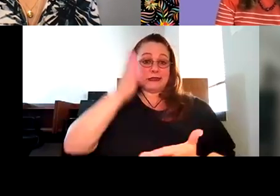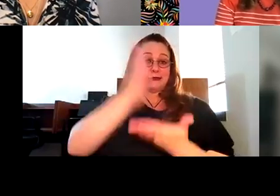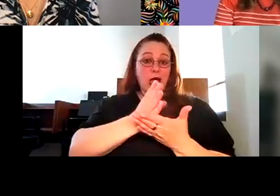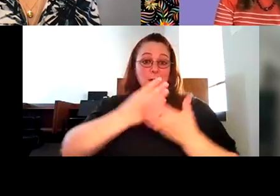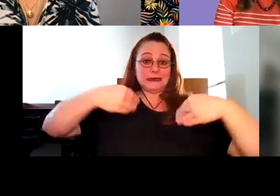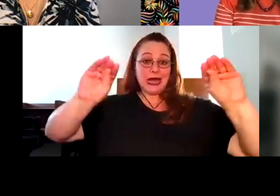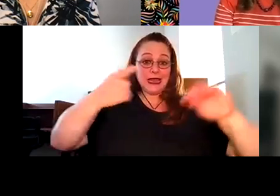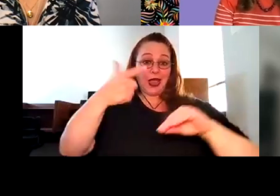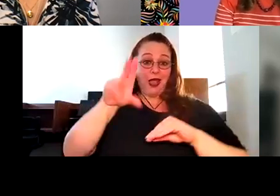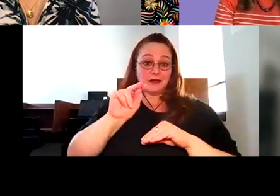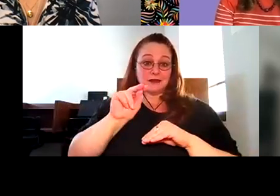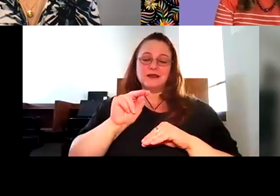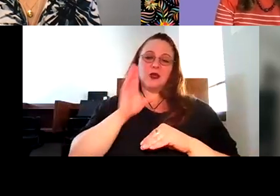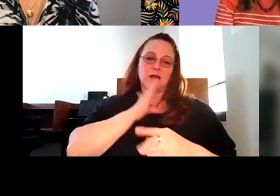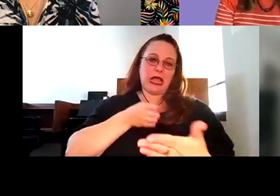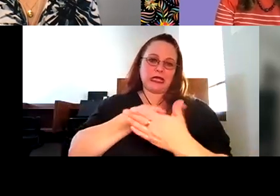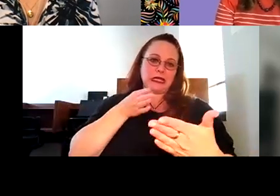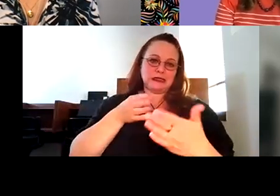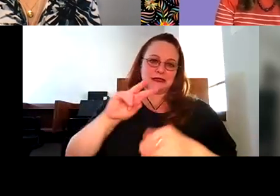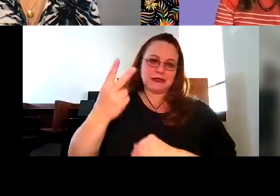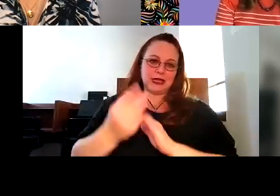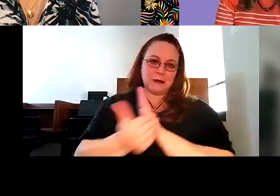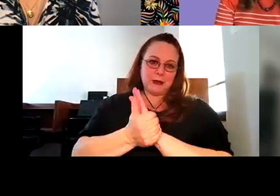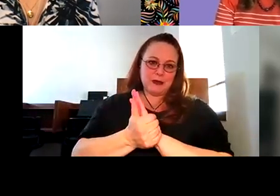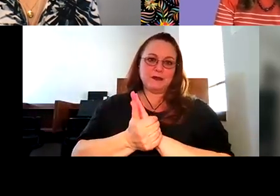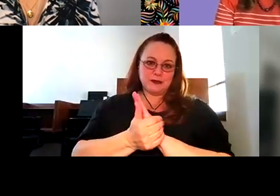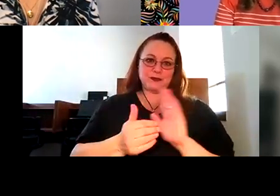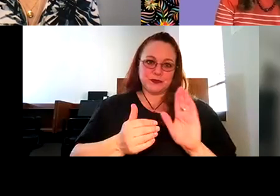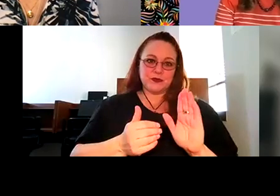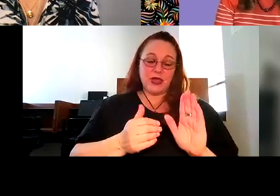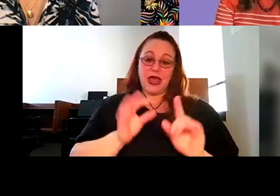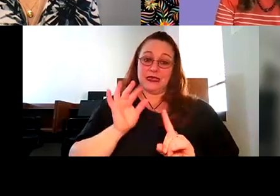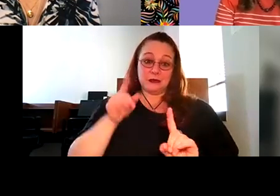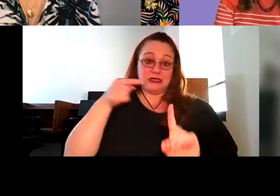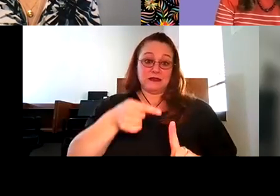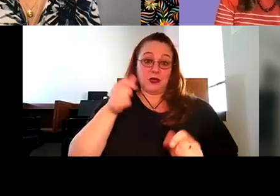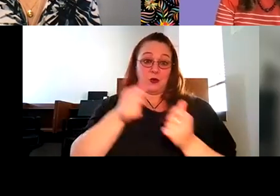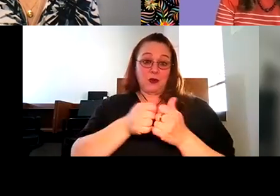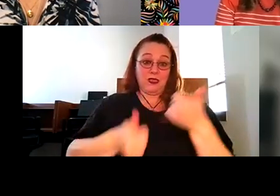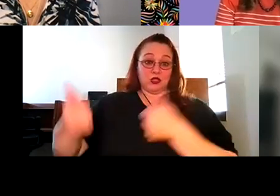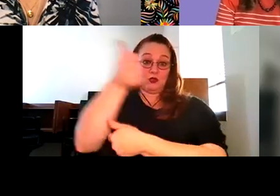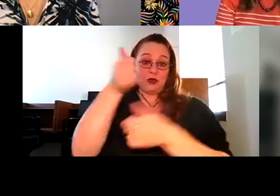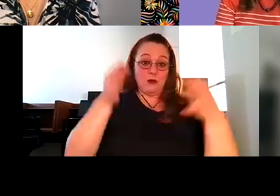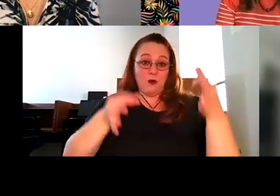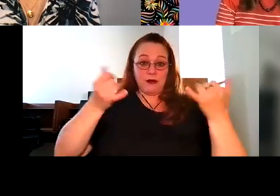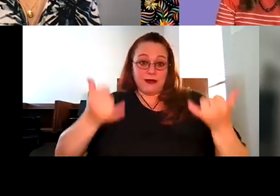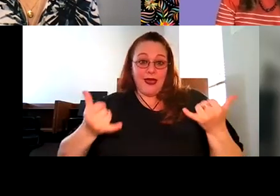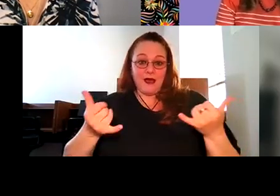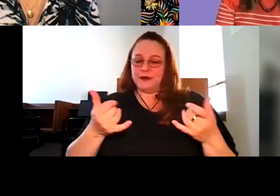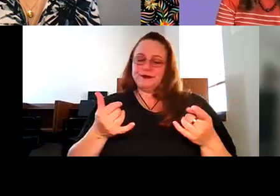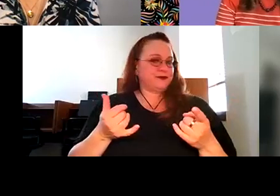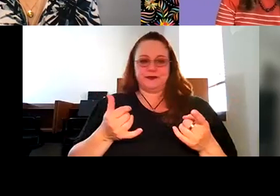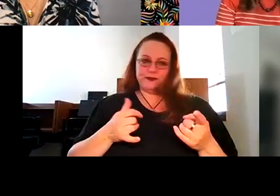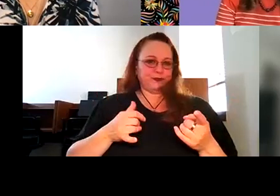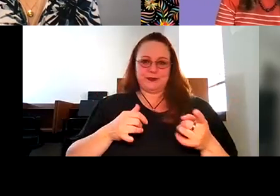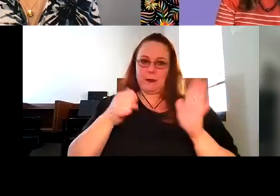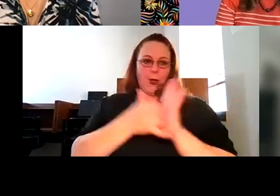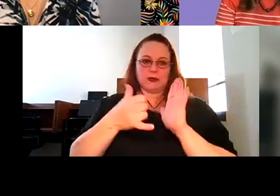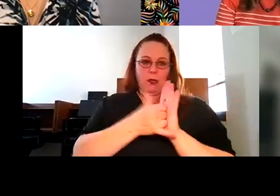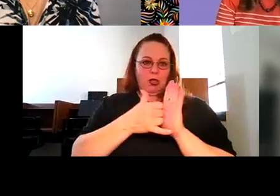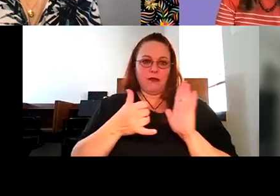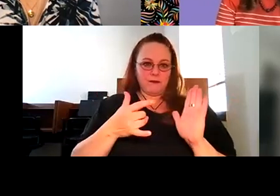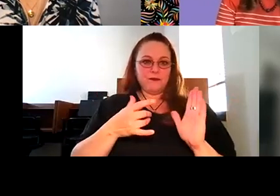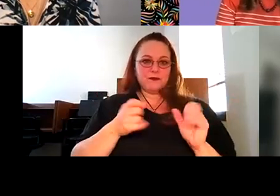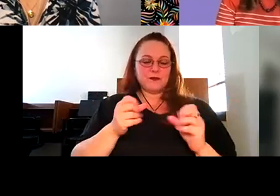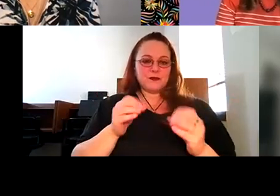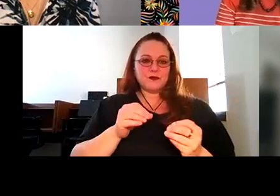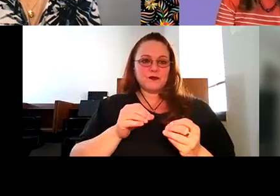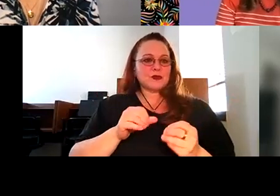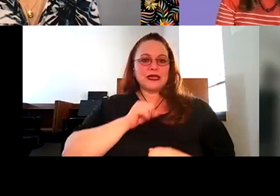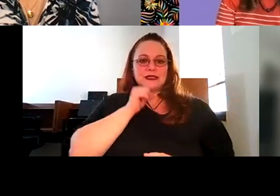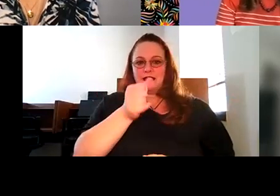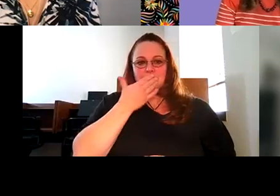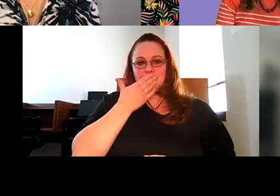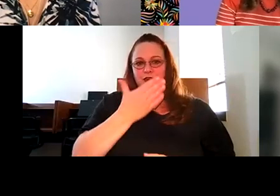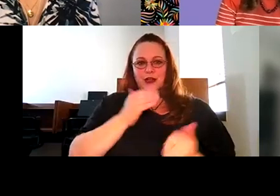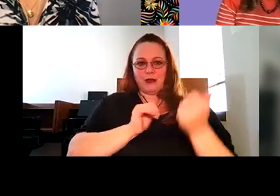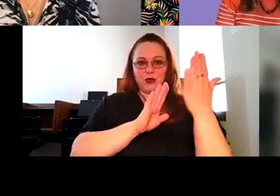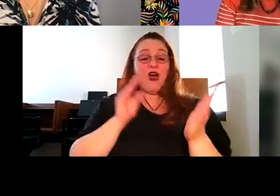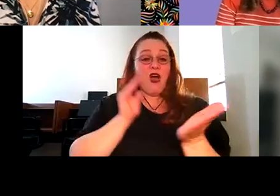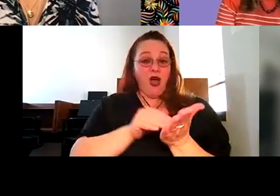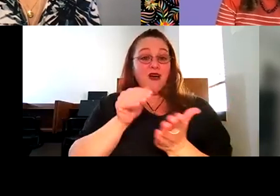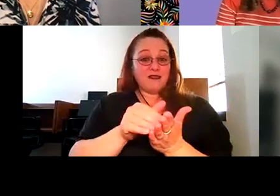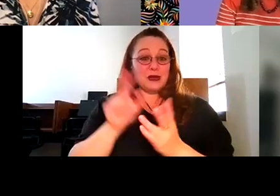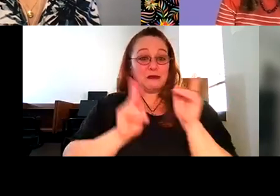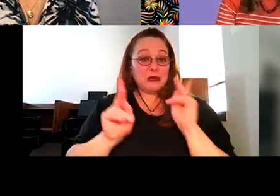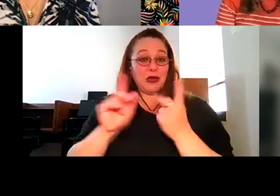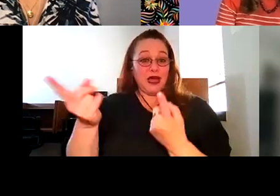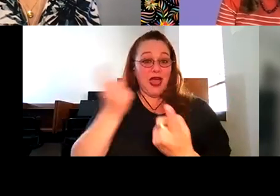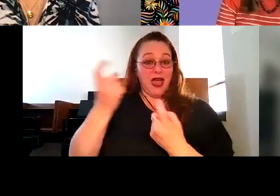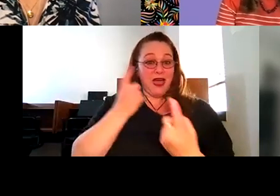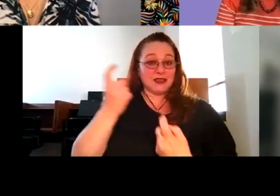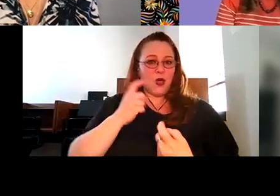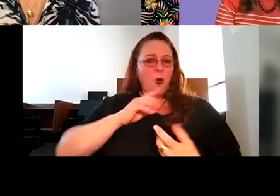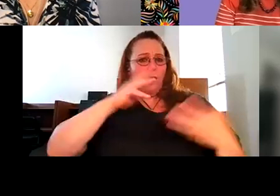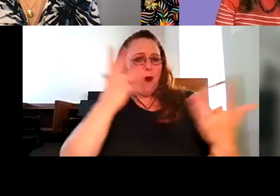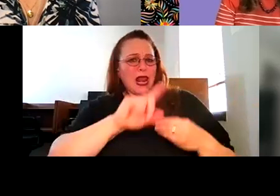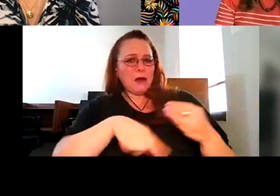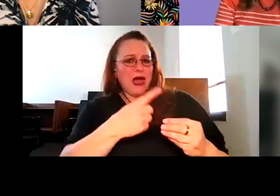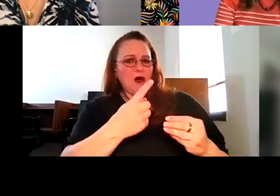Robyn Thomas: in any situation, but certainly with the court we have today. It's not even in the realm of possibility, you know, at any point. So it's just simply not a viable approach. I I get often asked, What about repealing the second amendment? Why don't we do that?